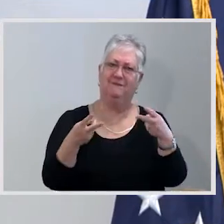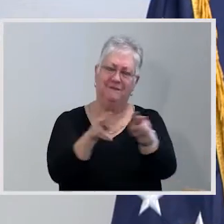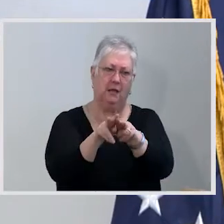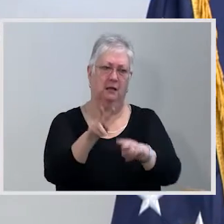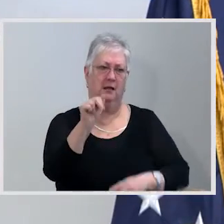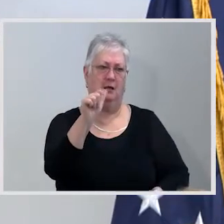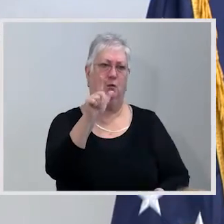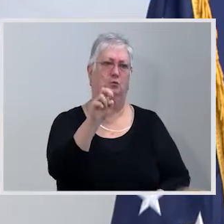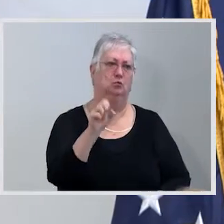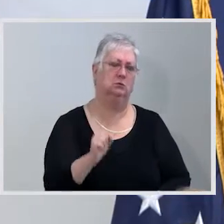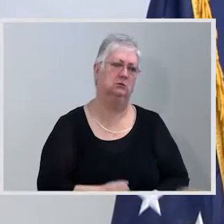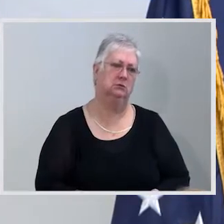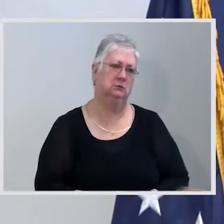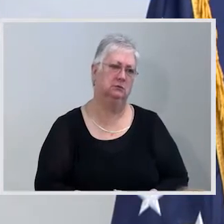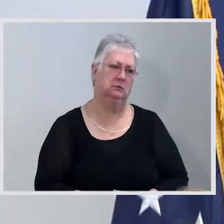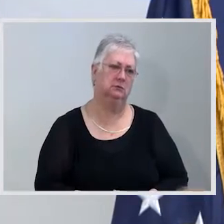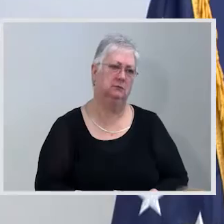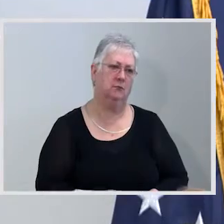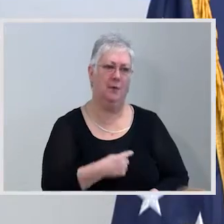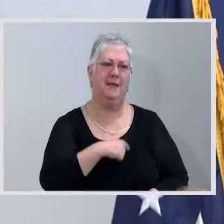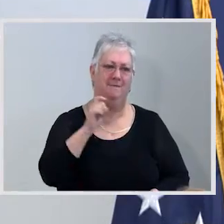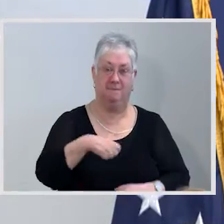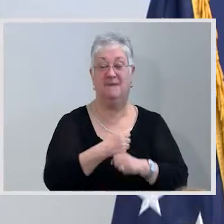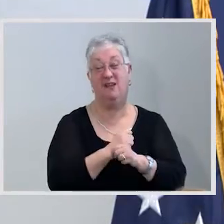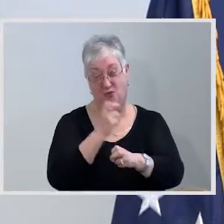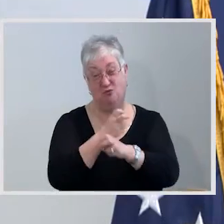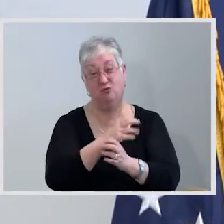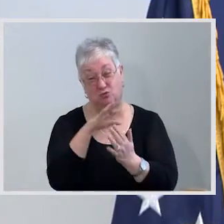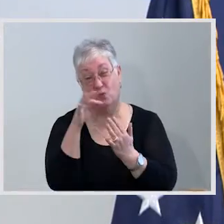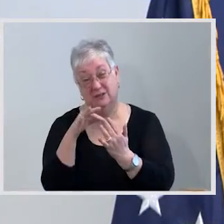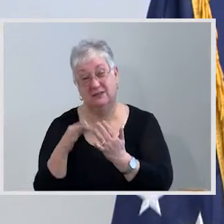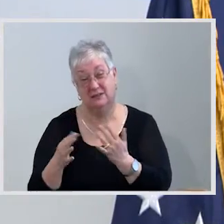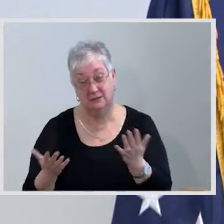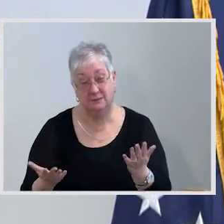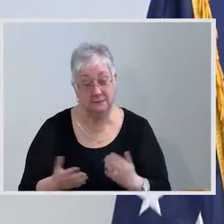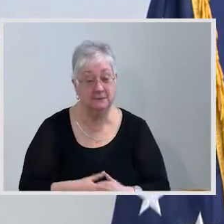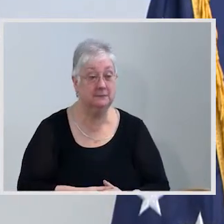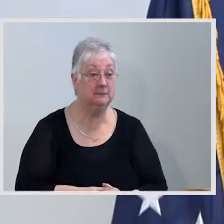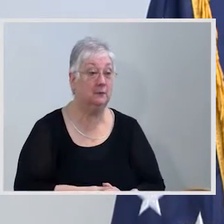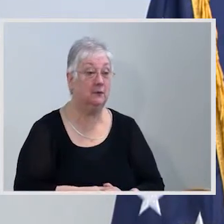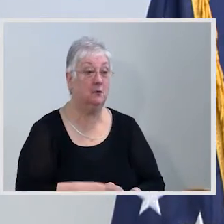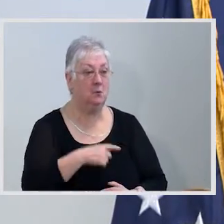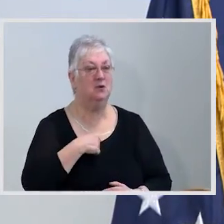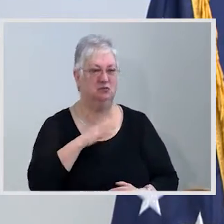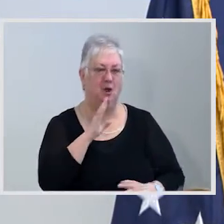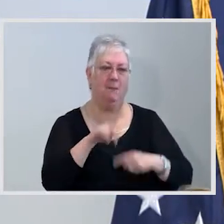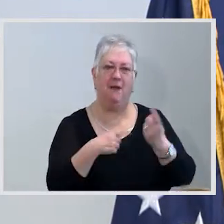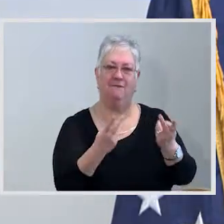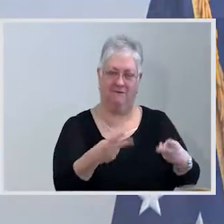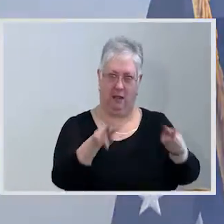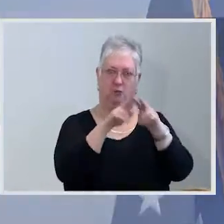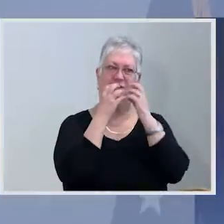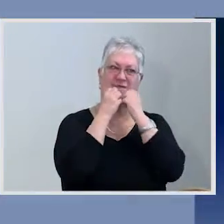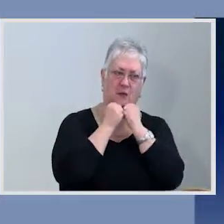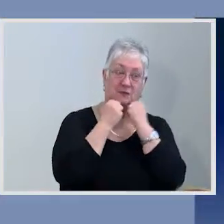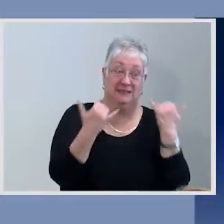TODAY BECAUSE OUR BUDGET REALLY IS A REFLECTION OF THE PRIORITIES AND VALUES THAT WE HAVE AS WASHINGTONIANS.